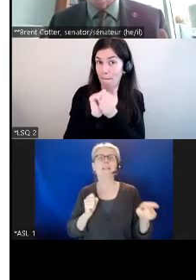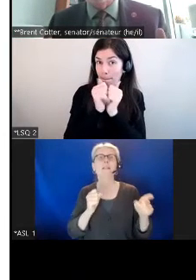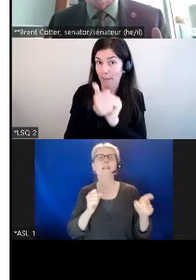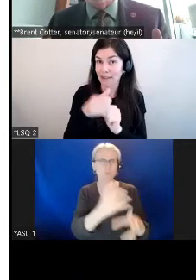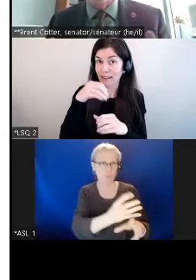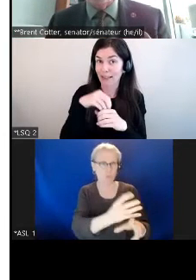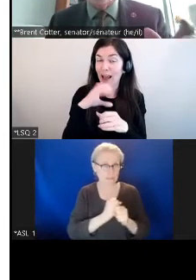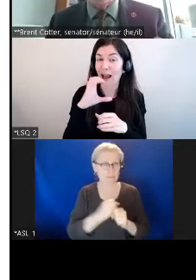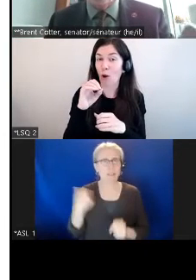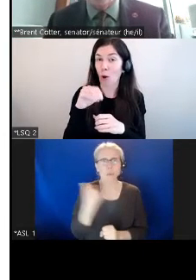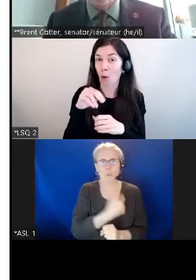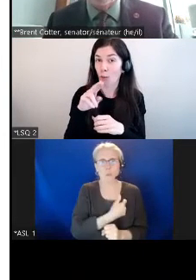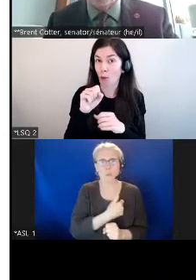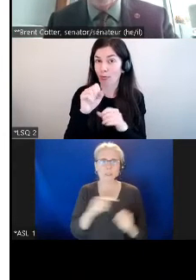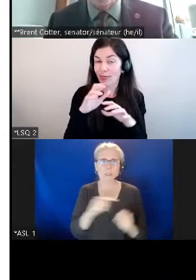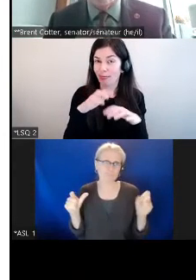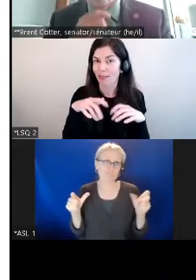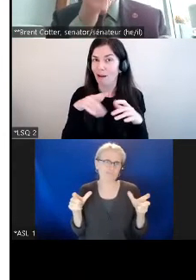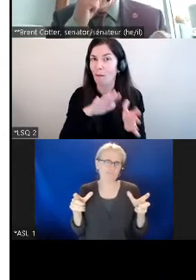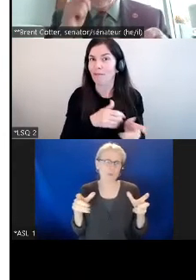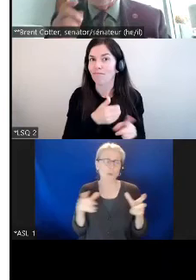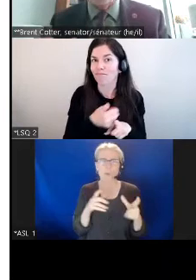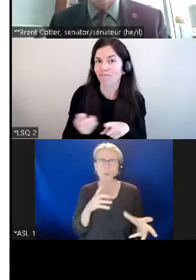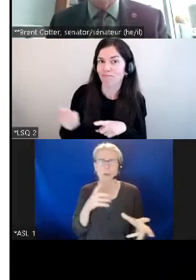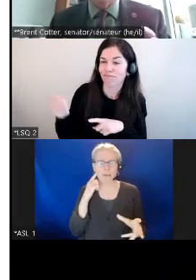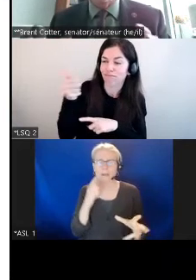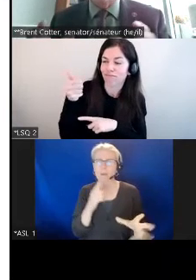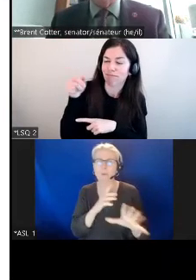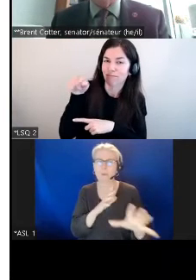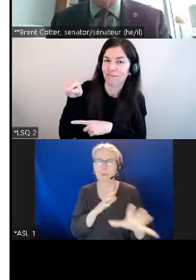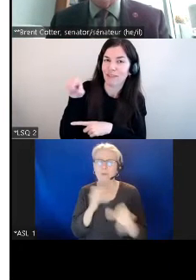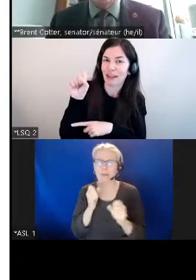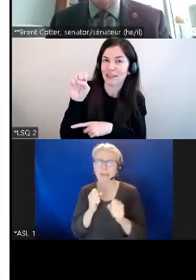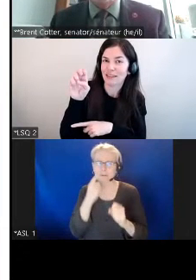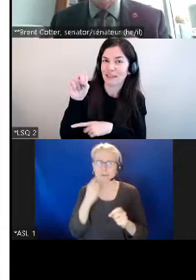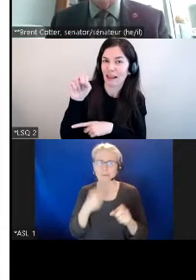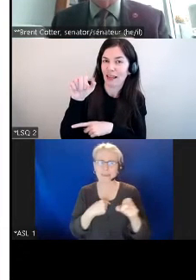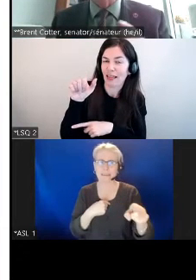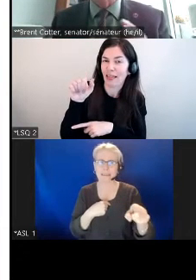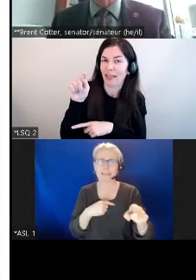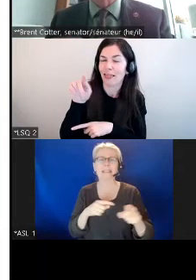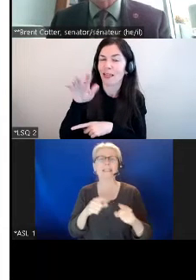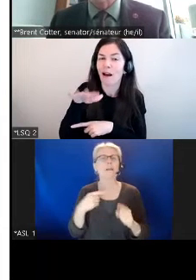A ROWED OF PEOPLE, WE WANT TOO FAST ON THAT SLIDE. WE'RE A CROWD OF PEOPLE IN THE SENATE WHO WILL